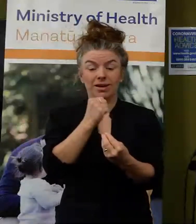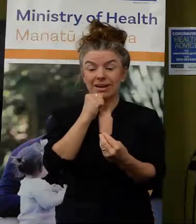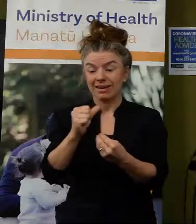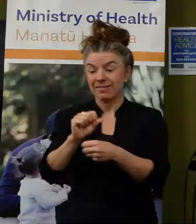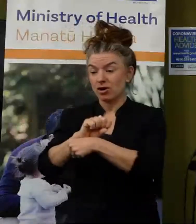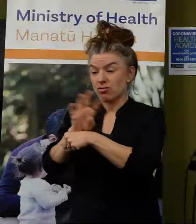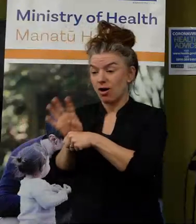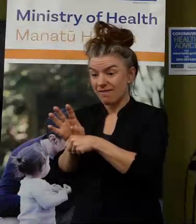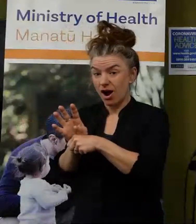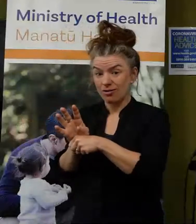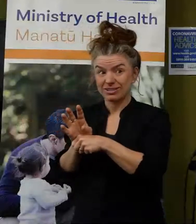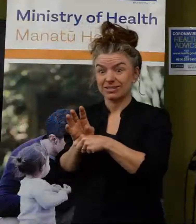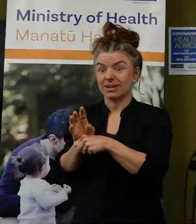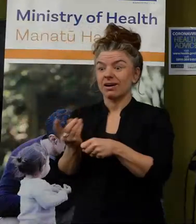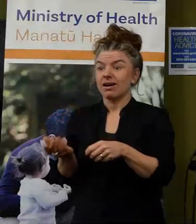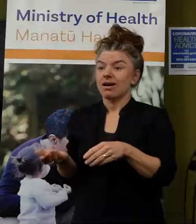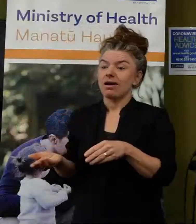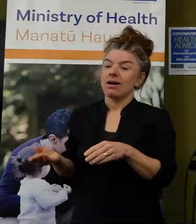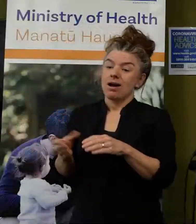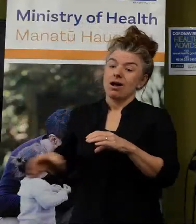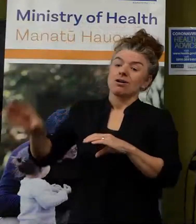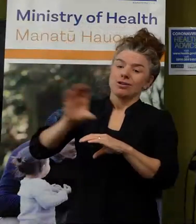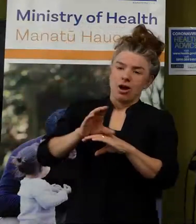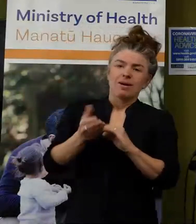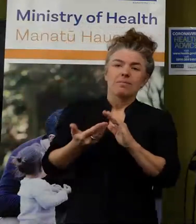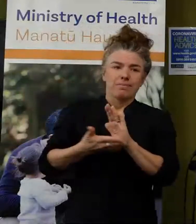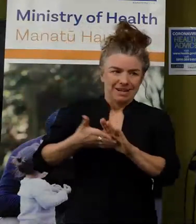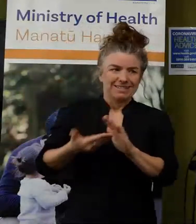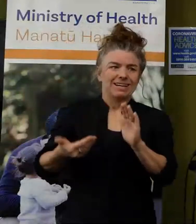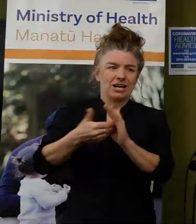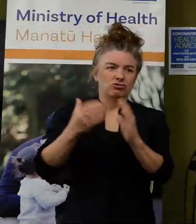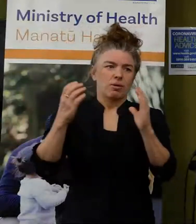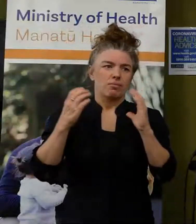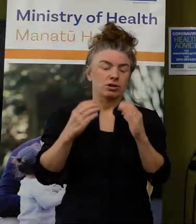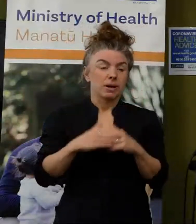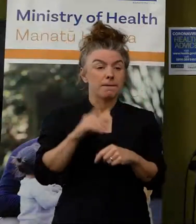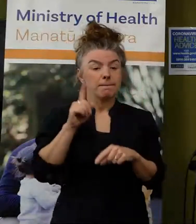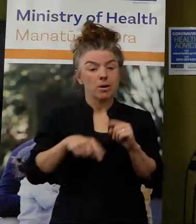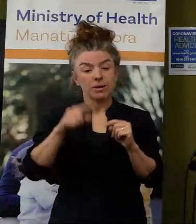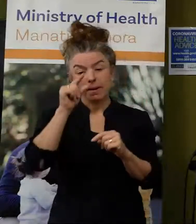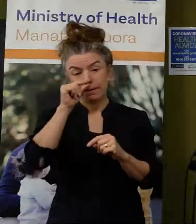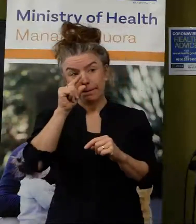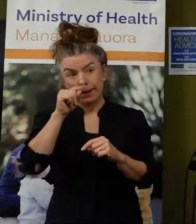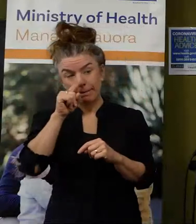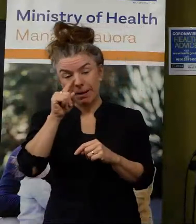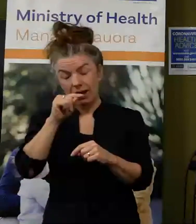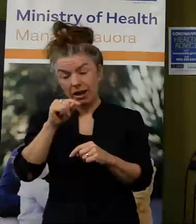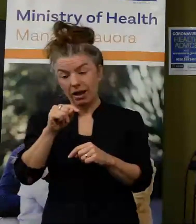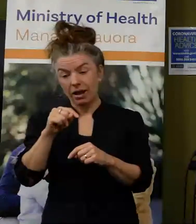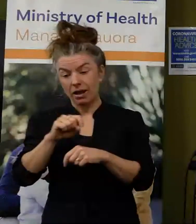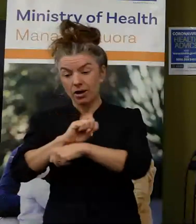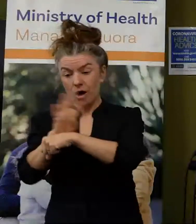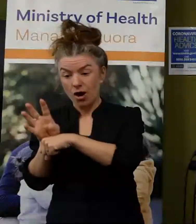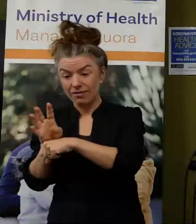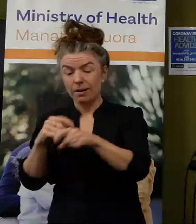on that, that will add additional pressure, remembering that most people who get COVID-19, and indeed most people who get influenza,